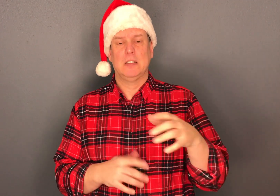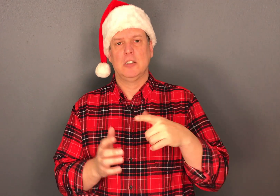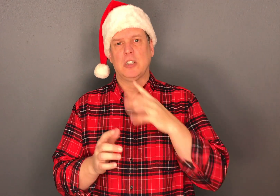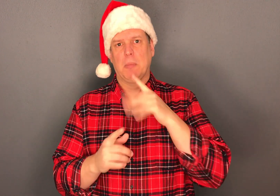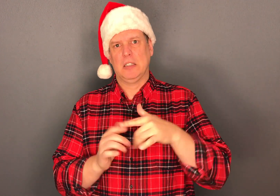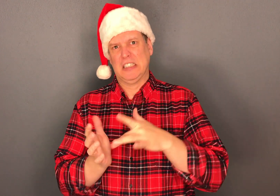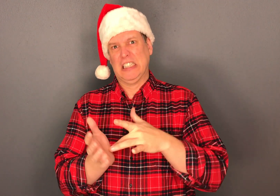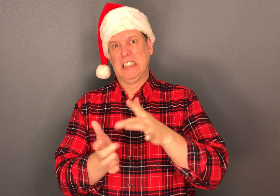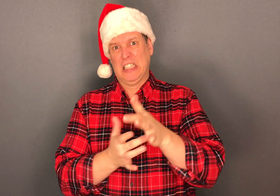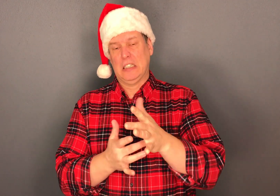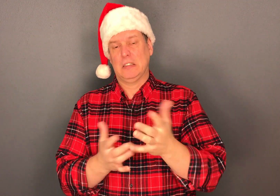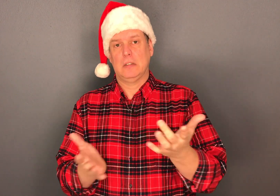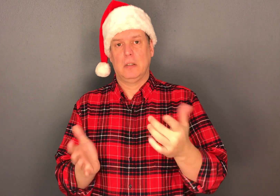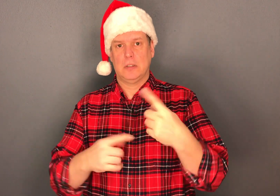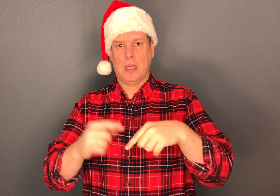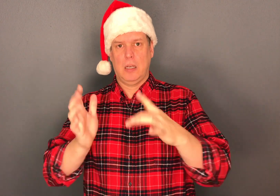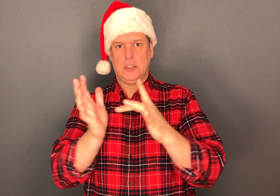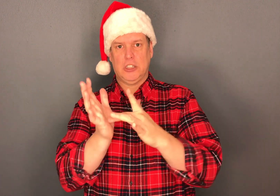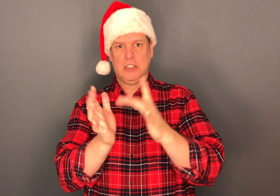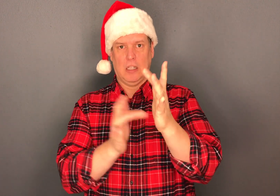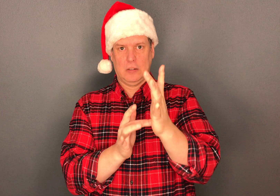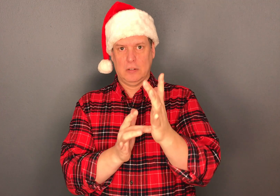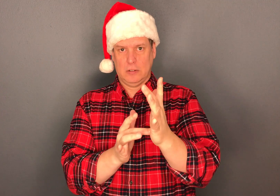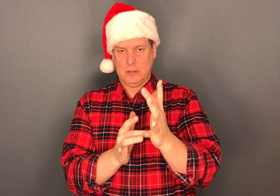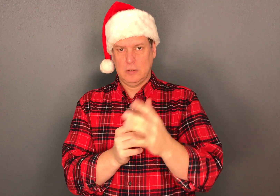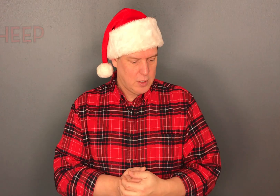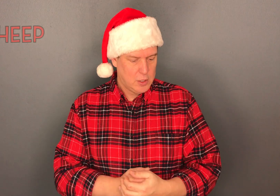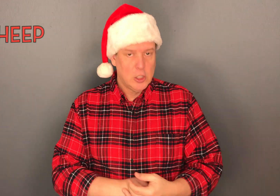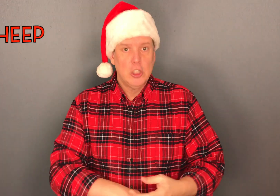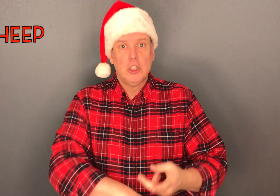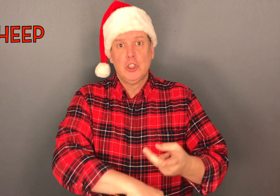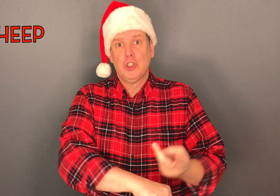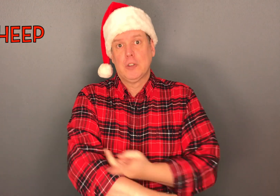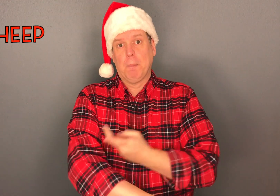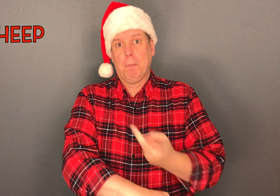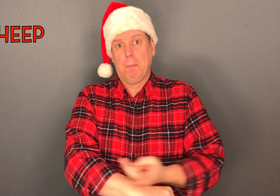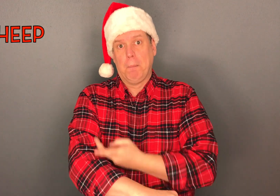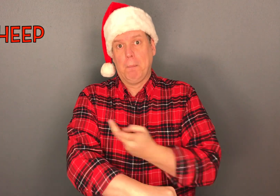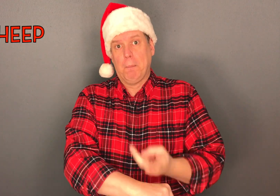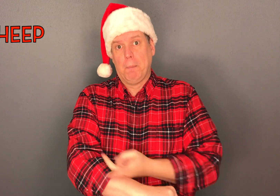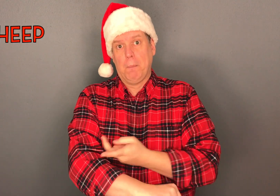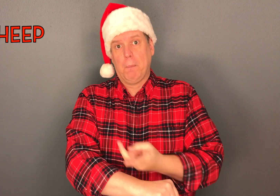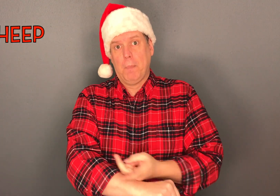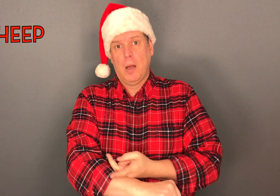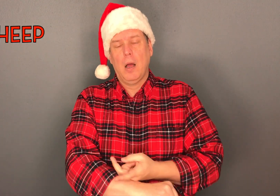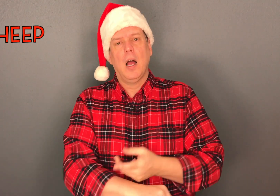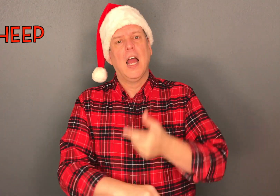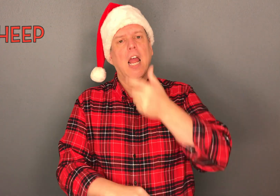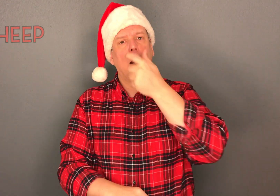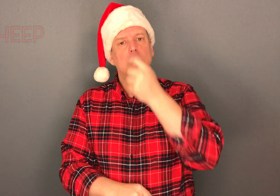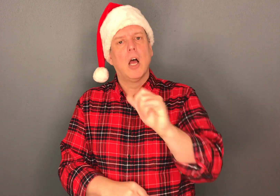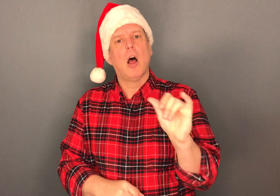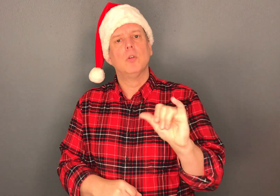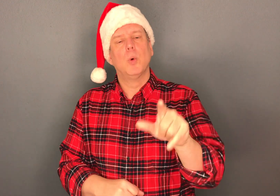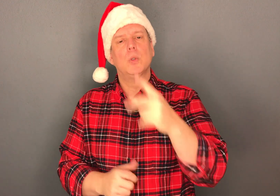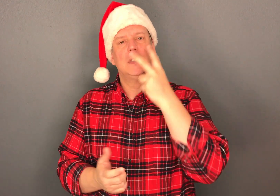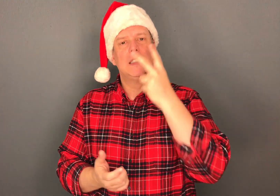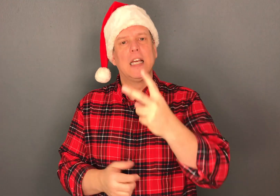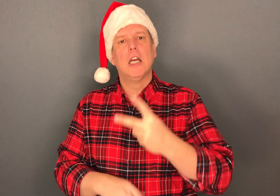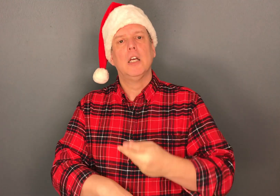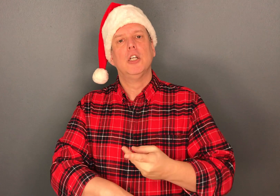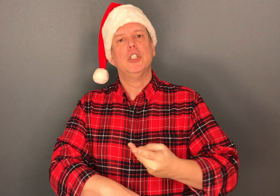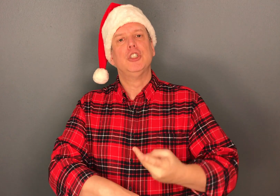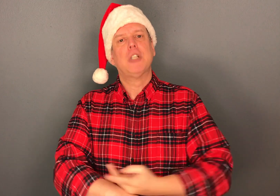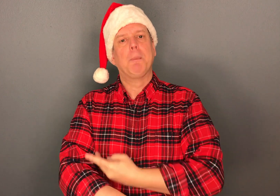talking about Christmas so here's the sign for Jesus it's interesting for this